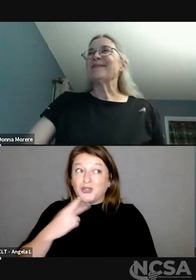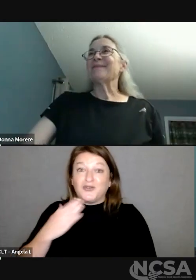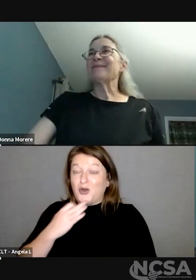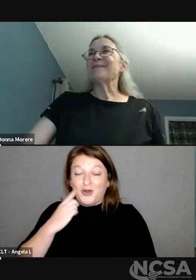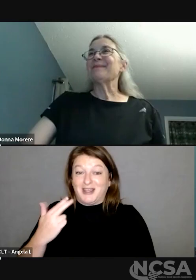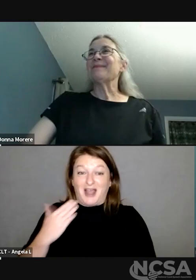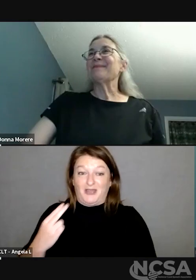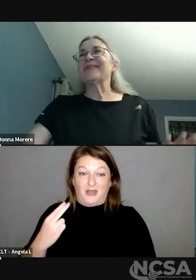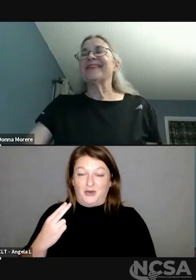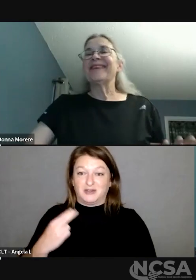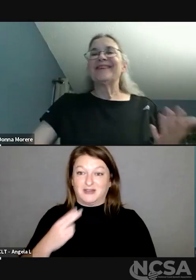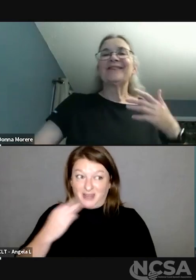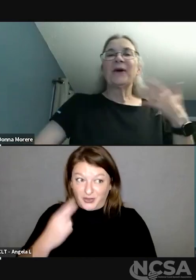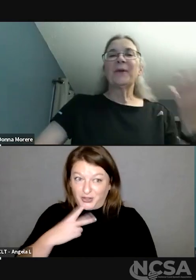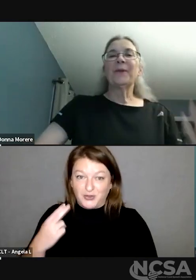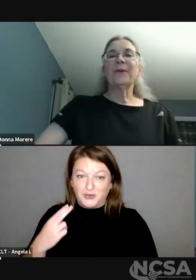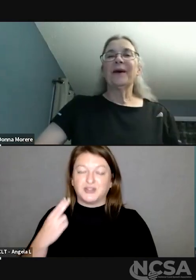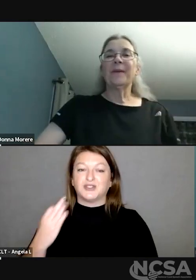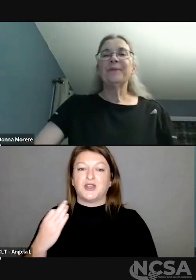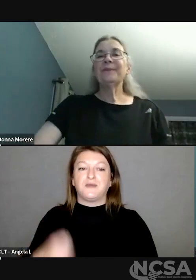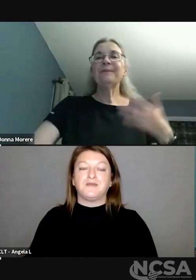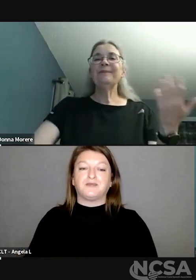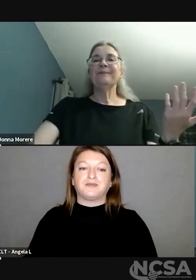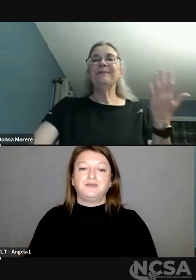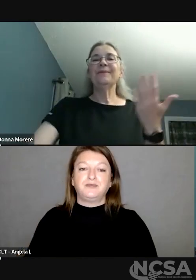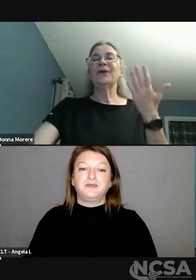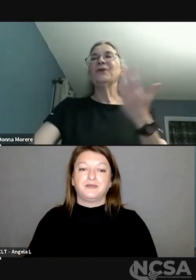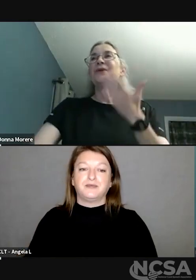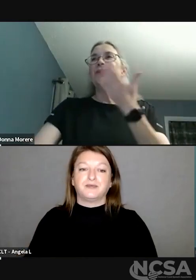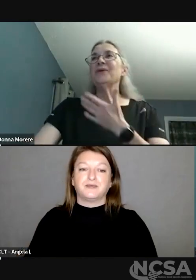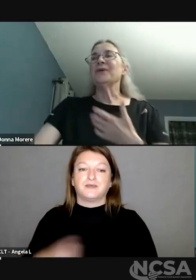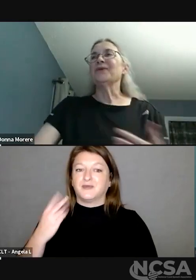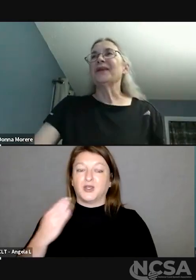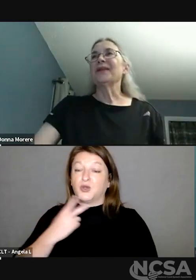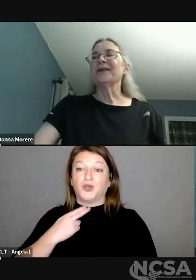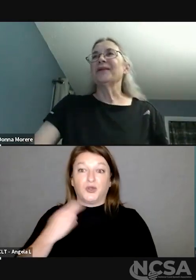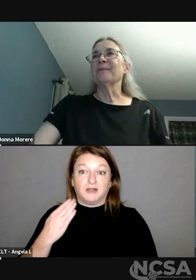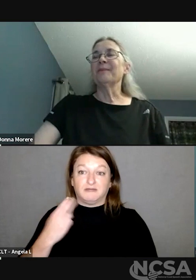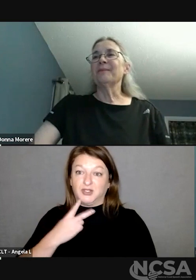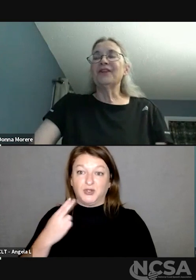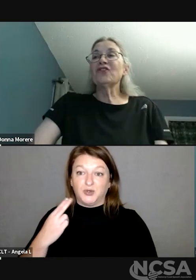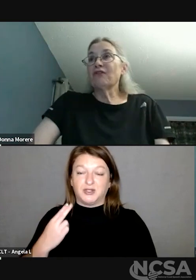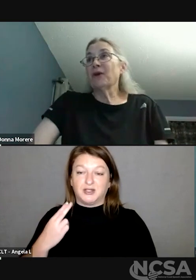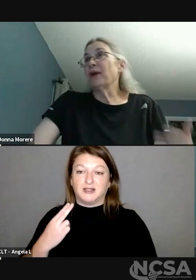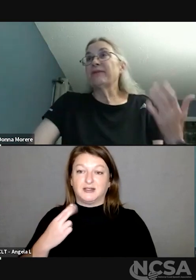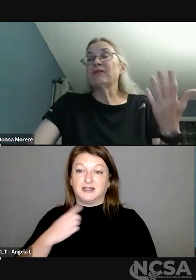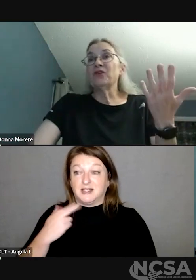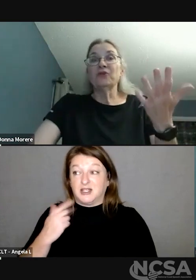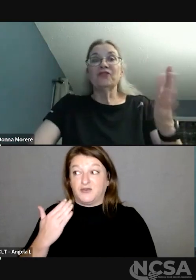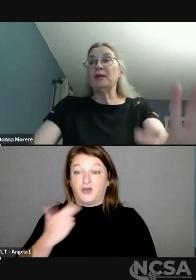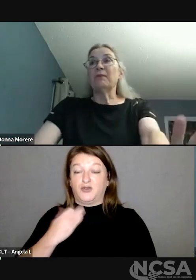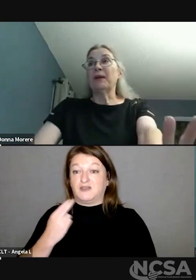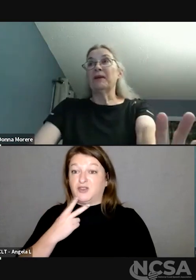with the cues so you know you can use the digital photographs of cues to keep the